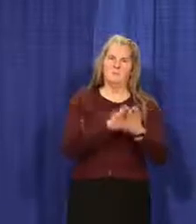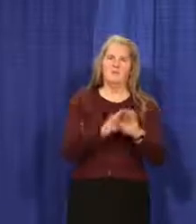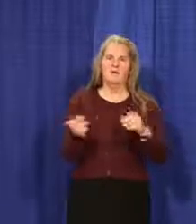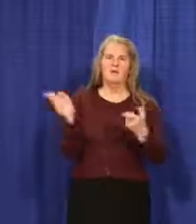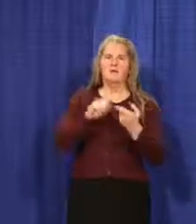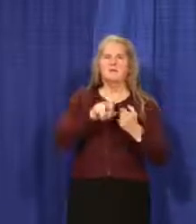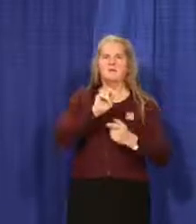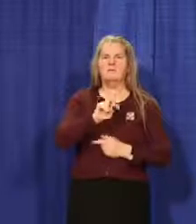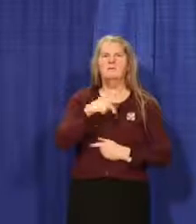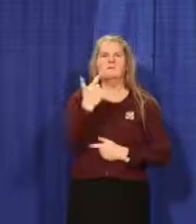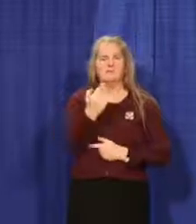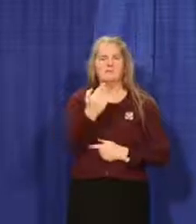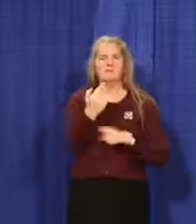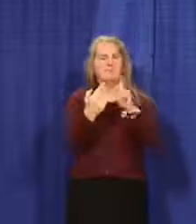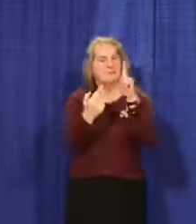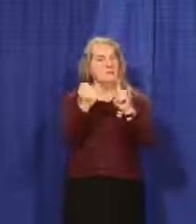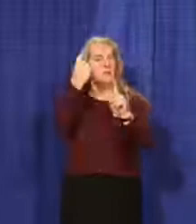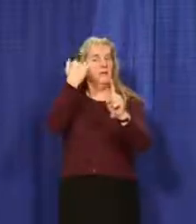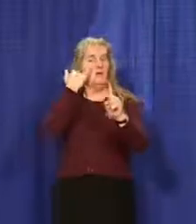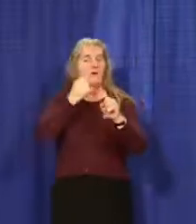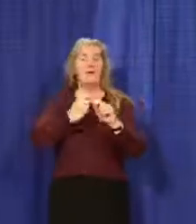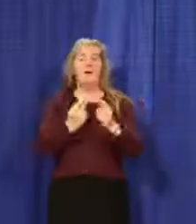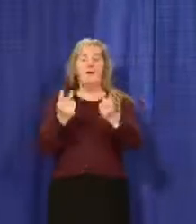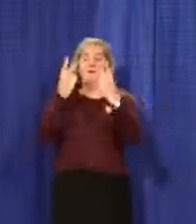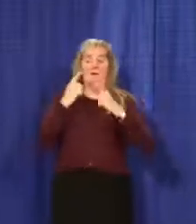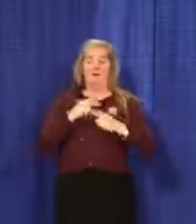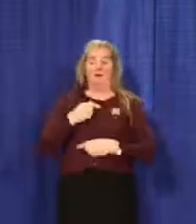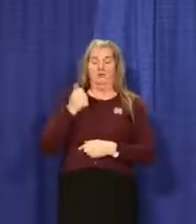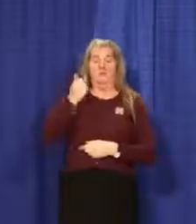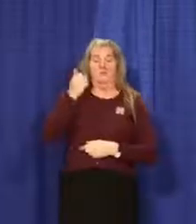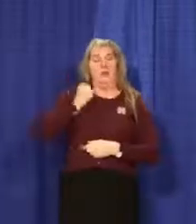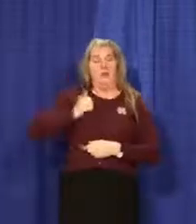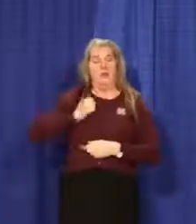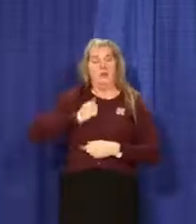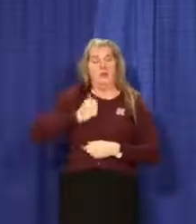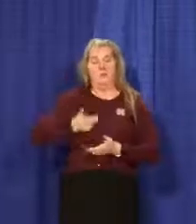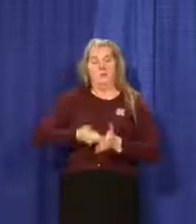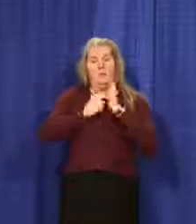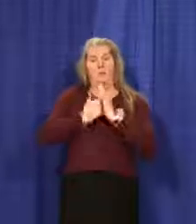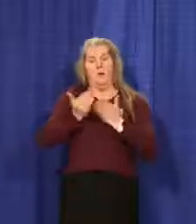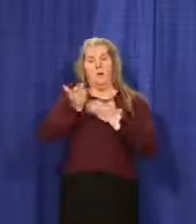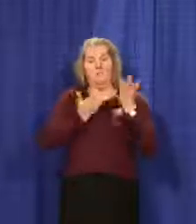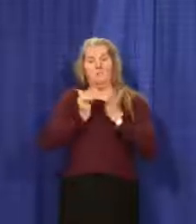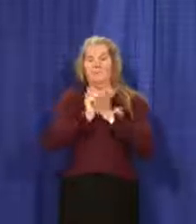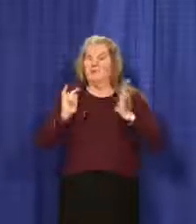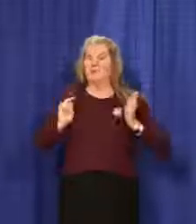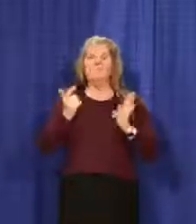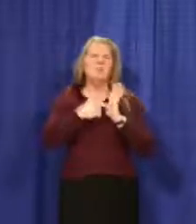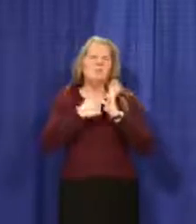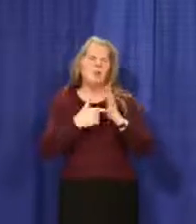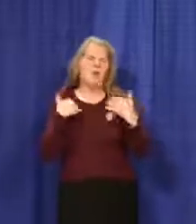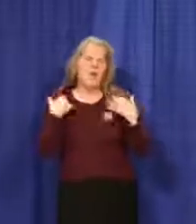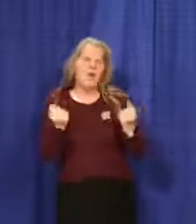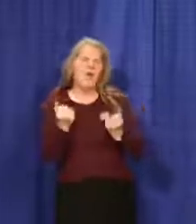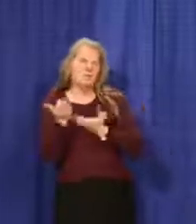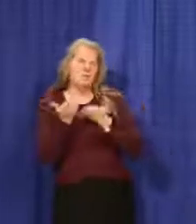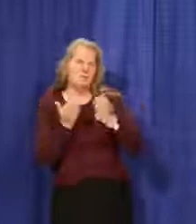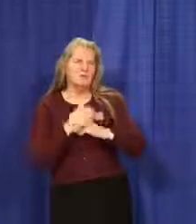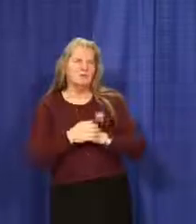This means that individuals can only cross the border into Canada for essential purposes such as medical services.